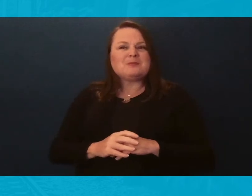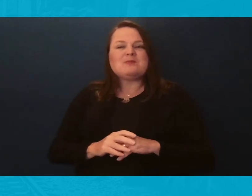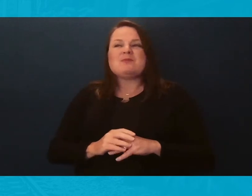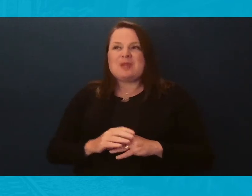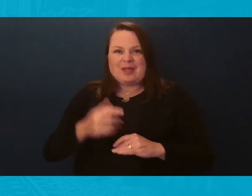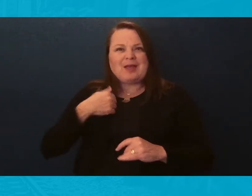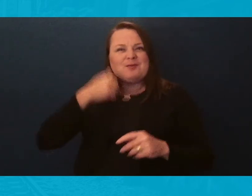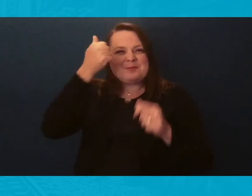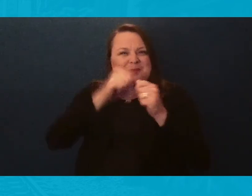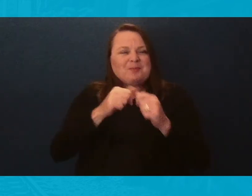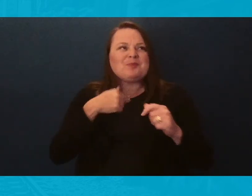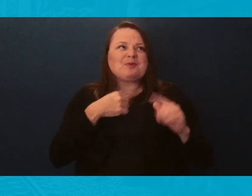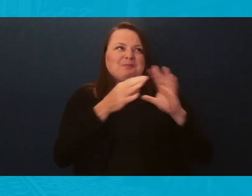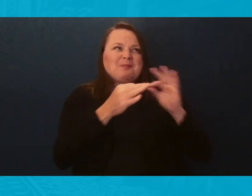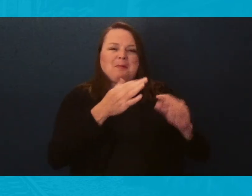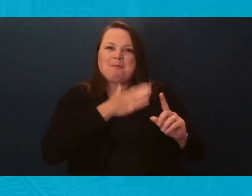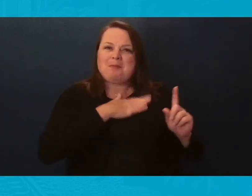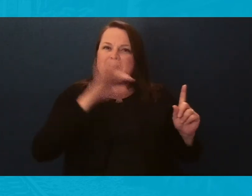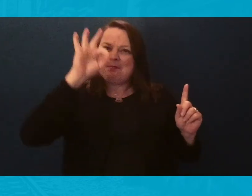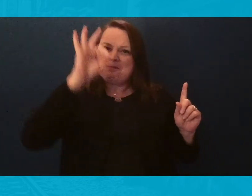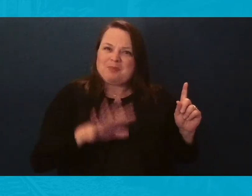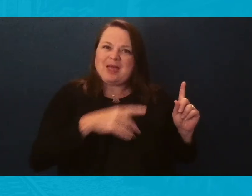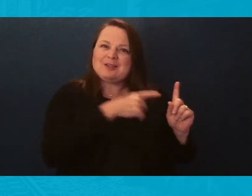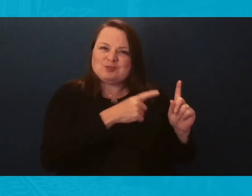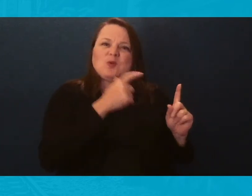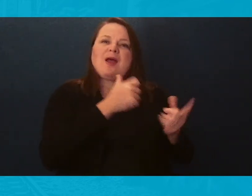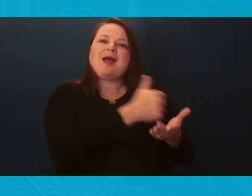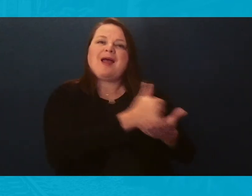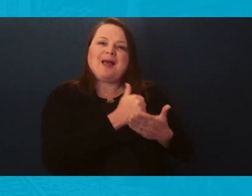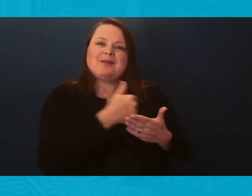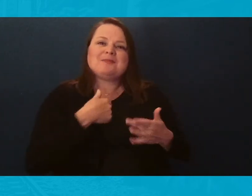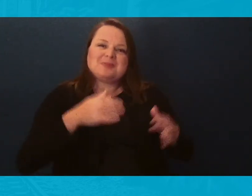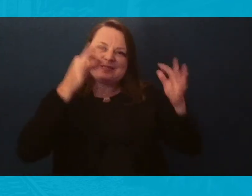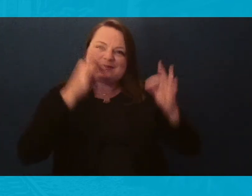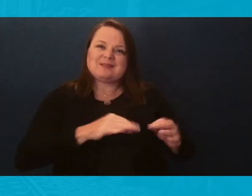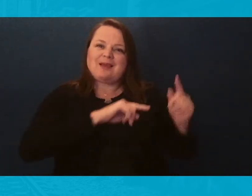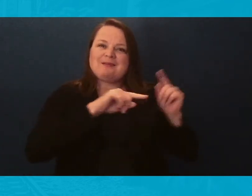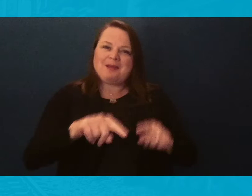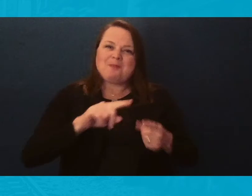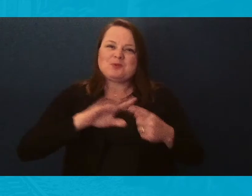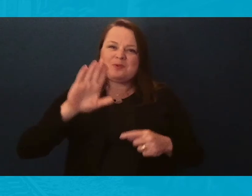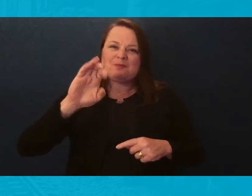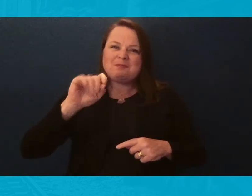I've often referenced my pastor, who has helped me decide to come to Bethel,